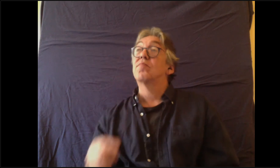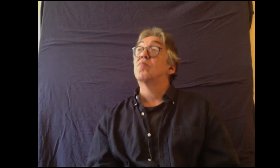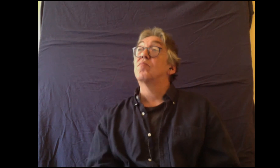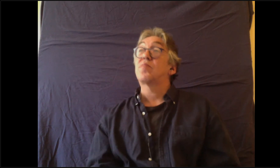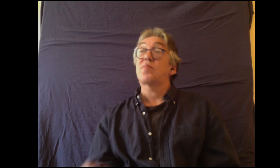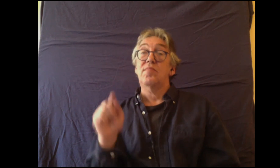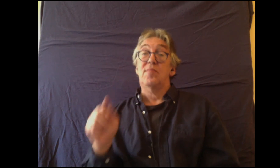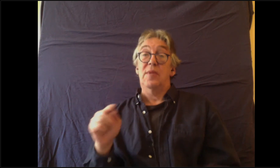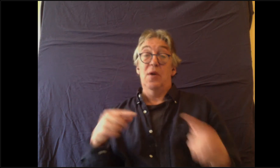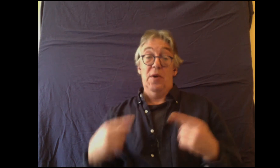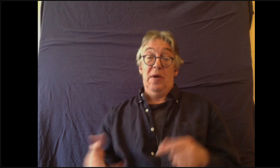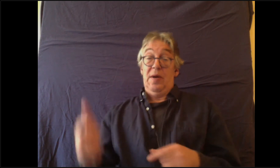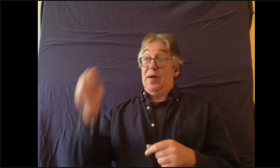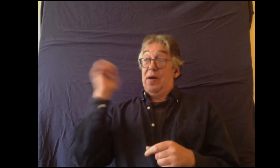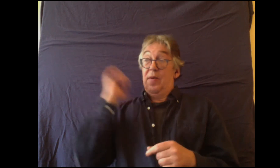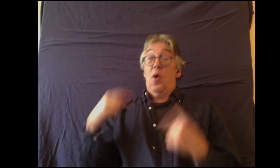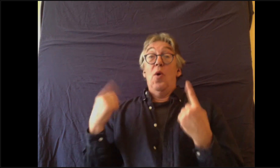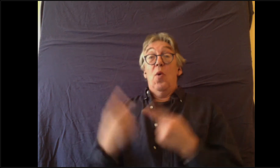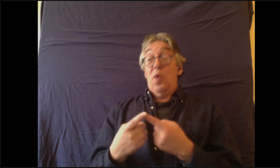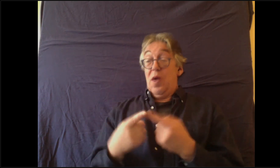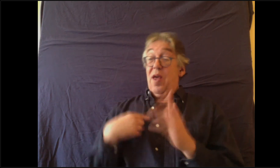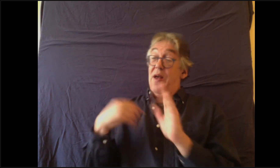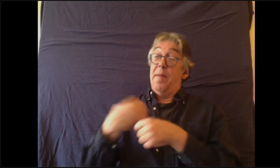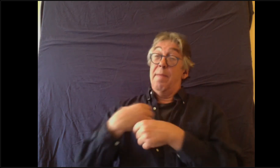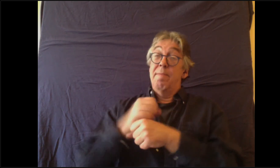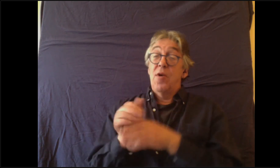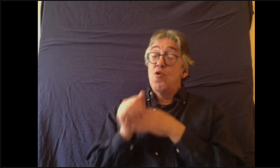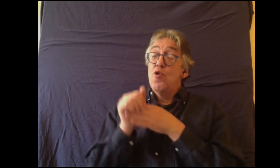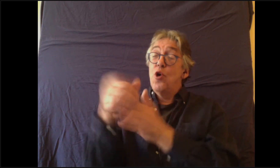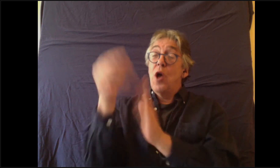when we developed our Guidance Note. And some of the points in it